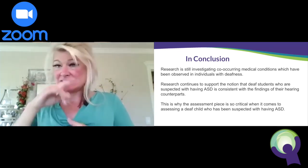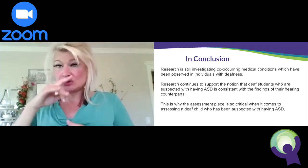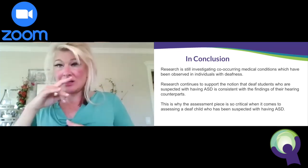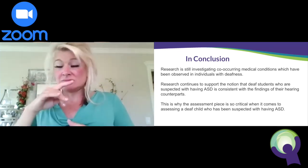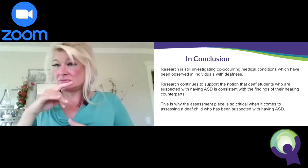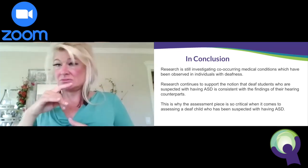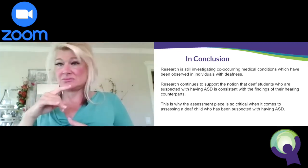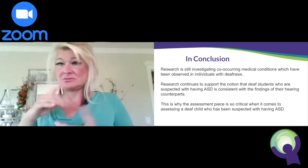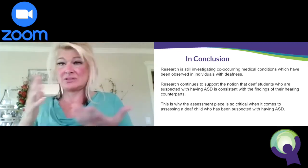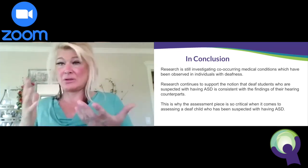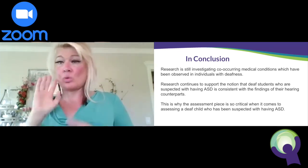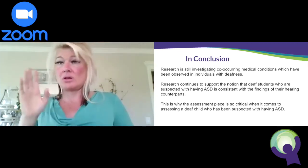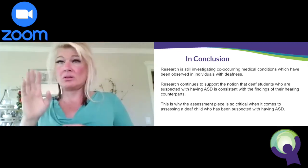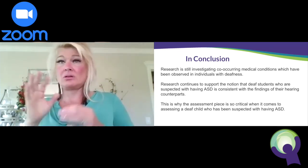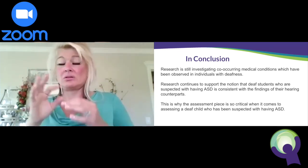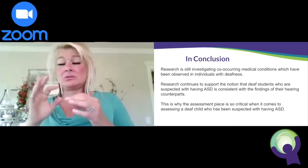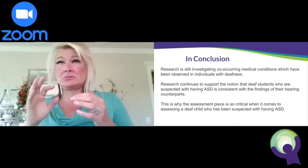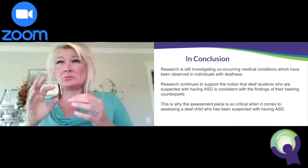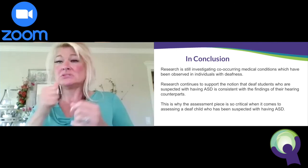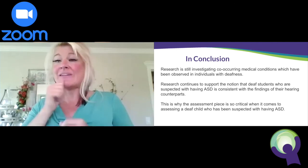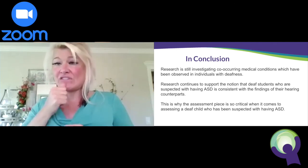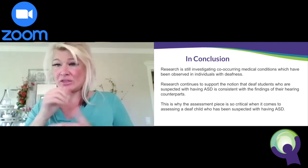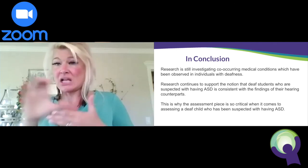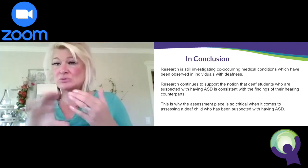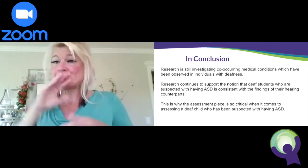the autism program could really benefit